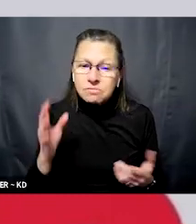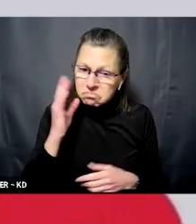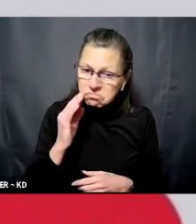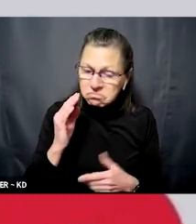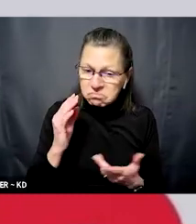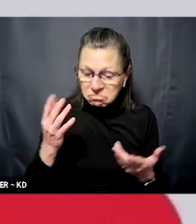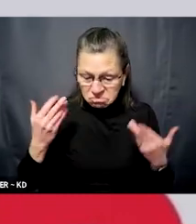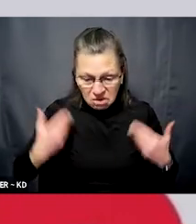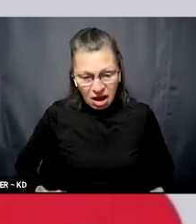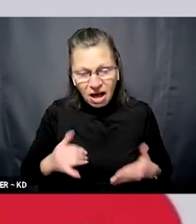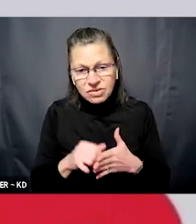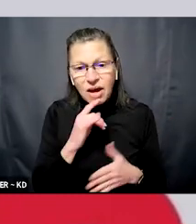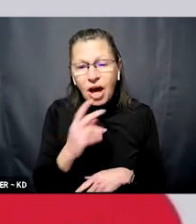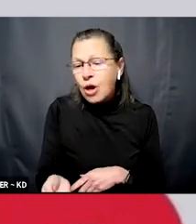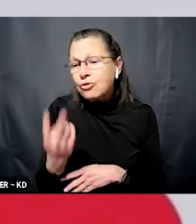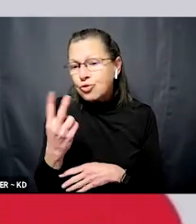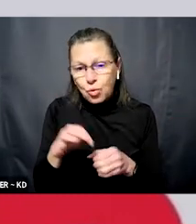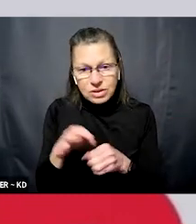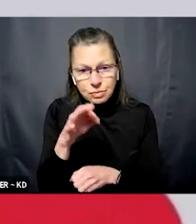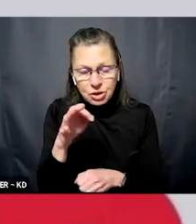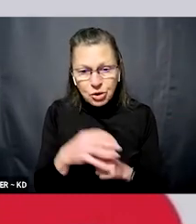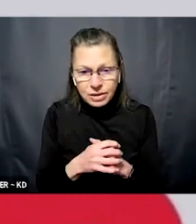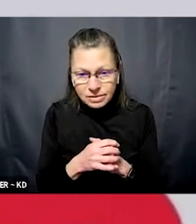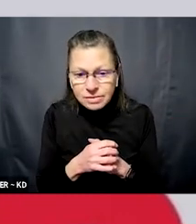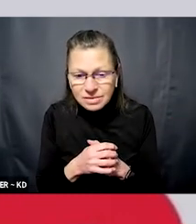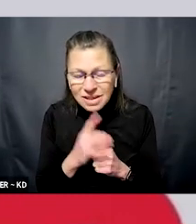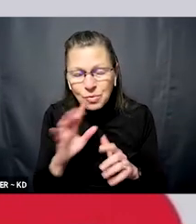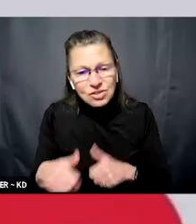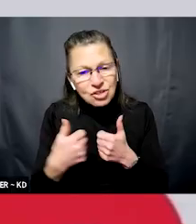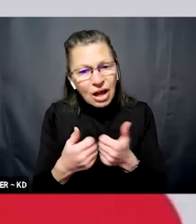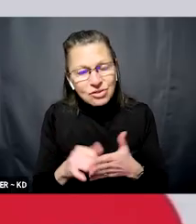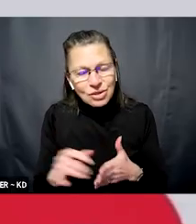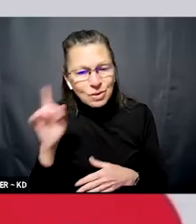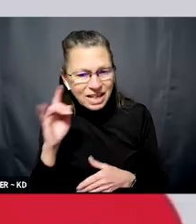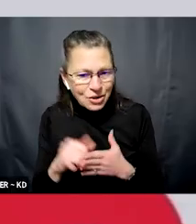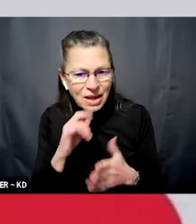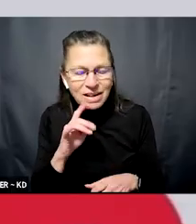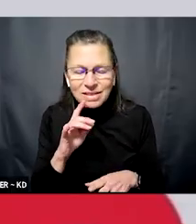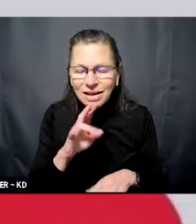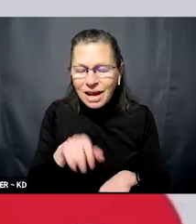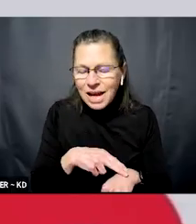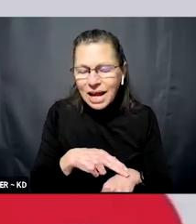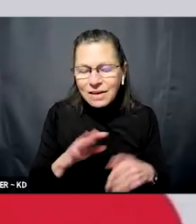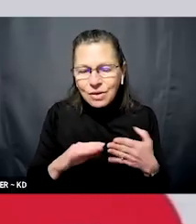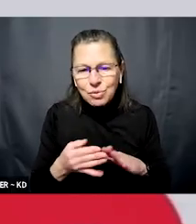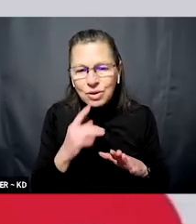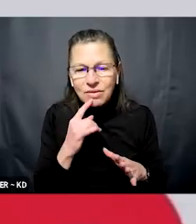we hear that in the Native community that there are traditions and that there is acceptance of two